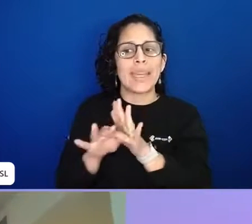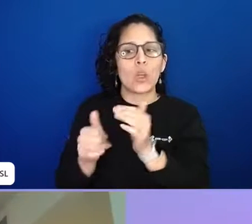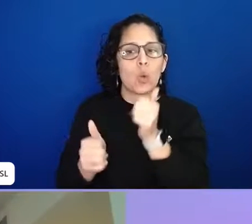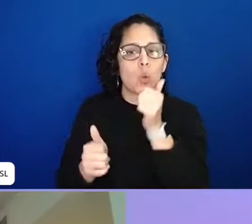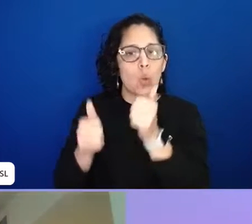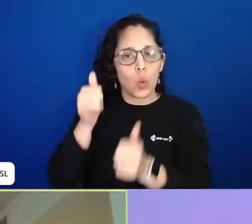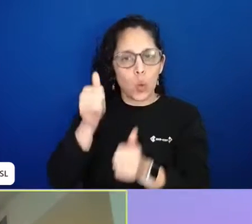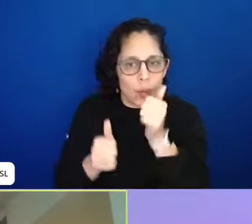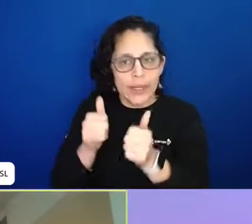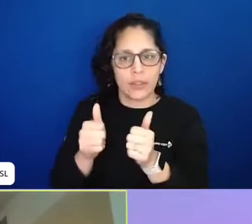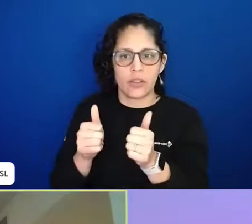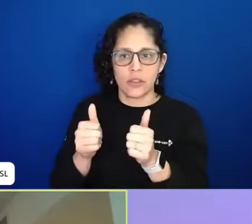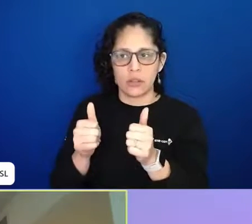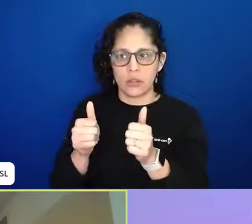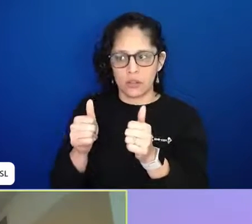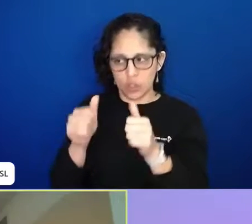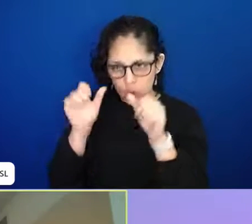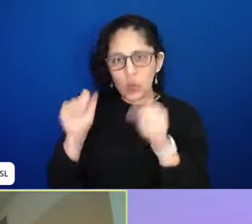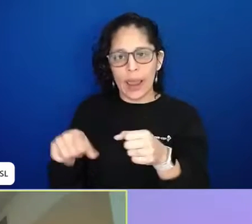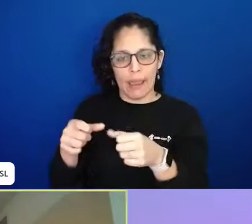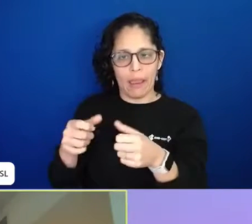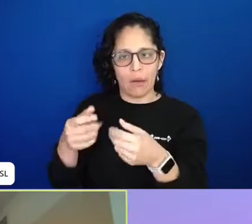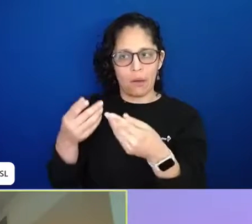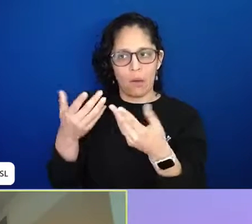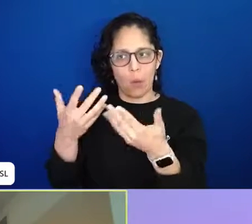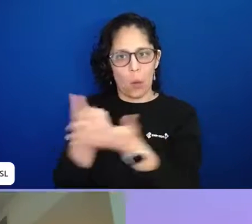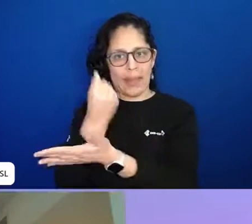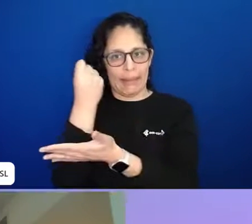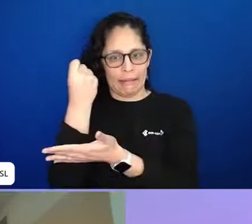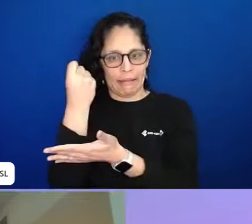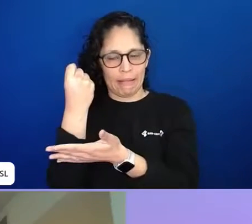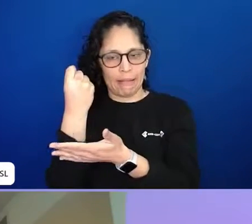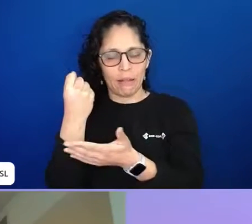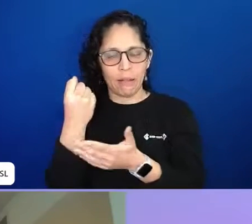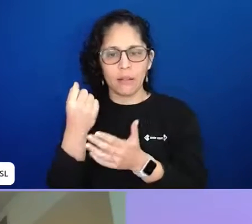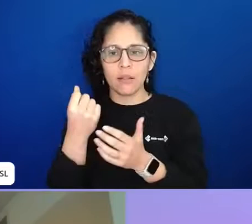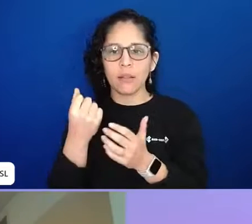don't fight it. There are bigger things to fight. Pick battles that you